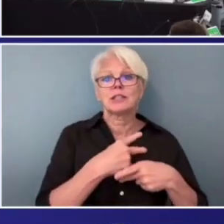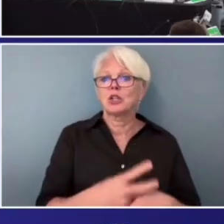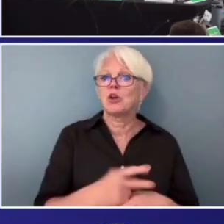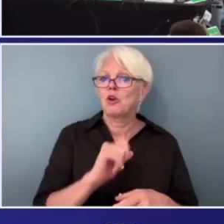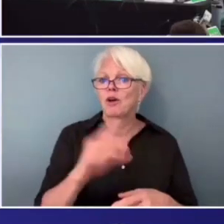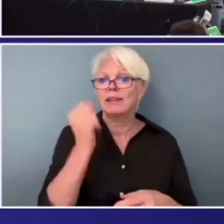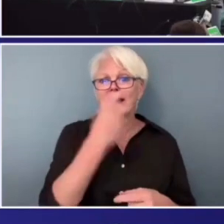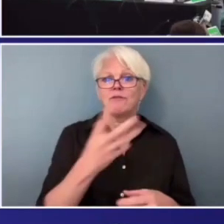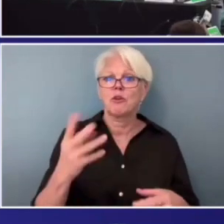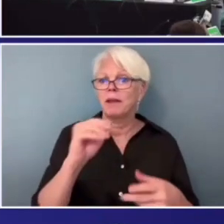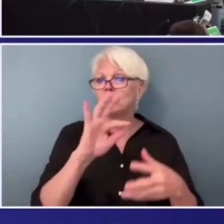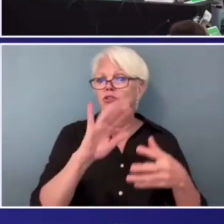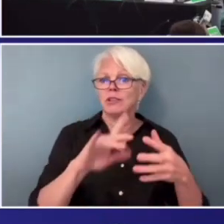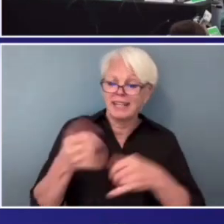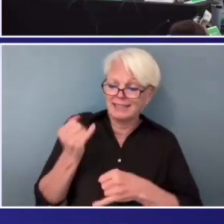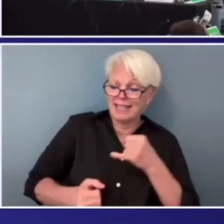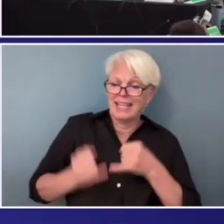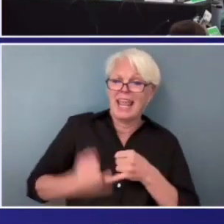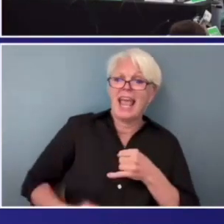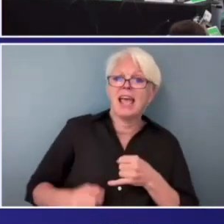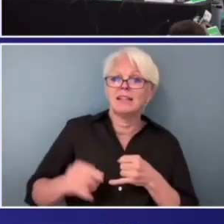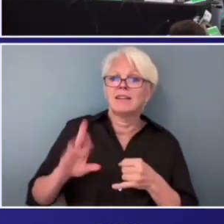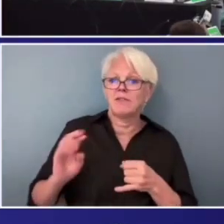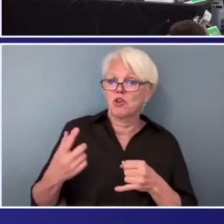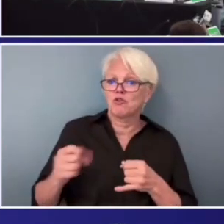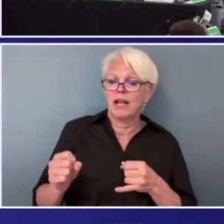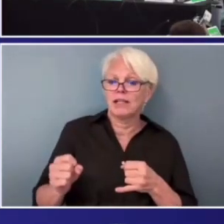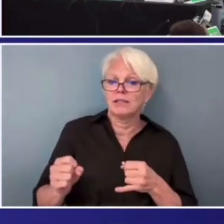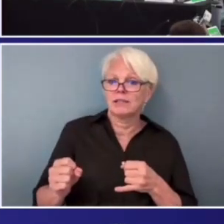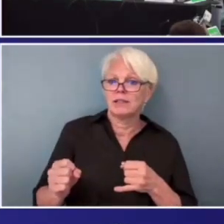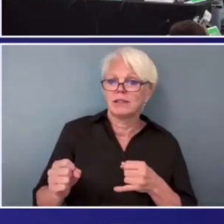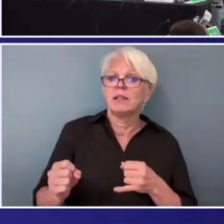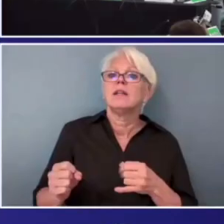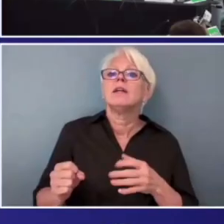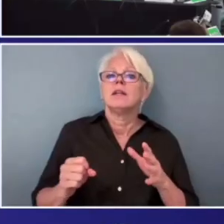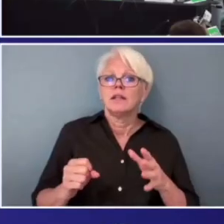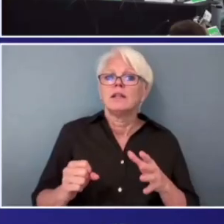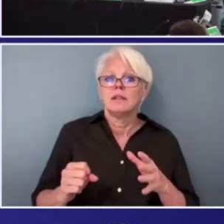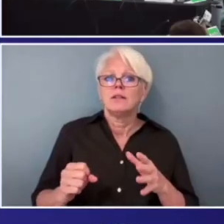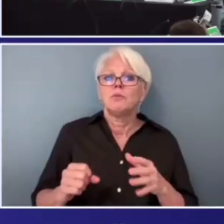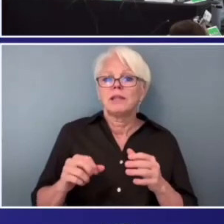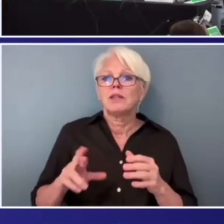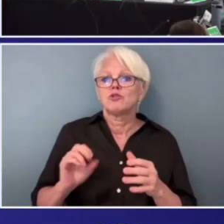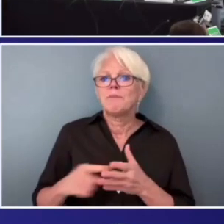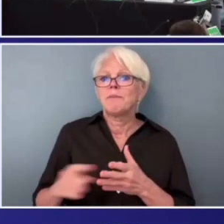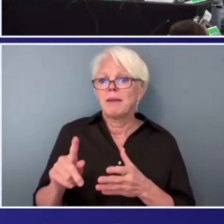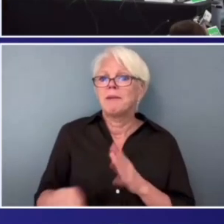all the way at the end of the regulations, we had the repayment periods, we moved the repayment period up underneath